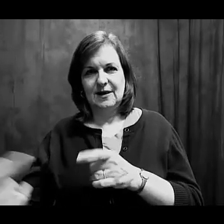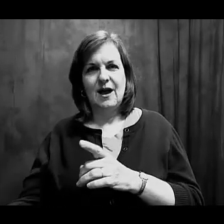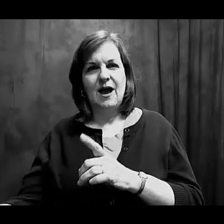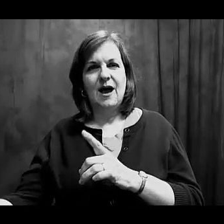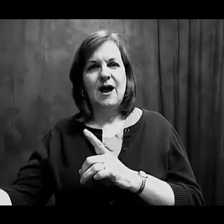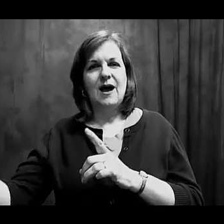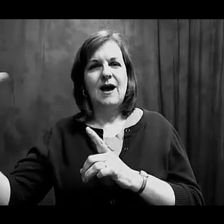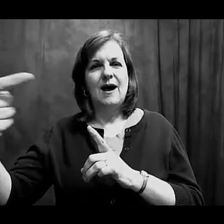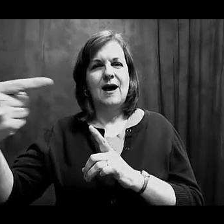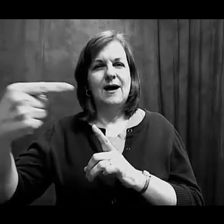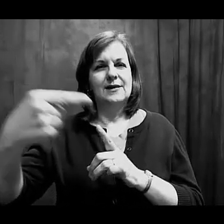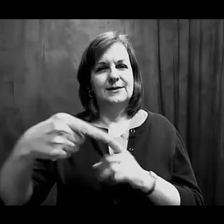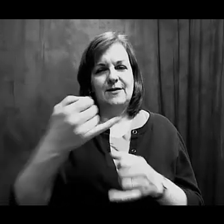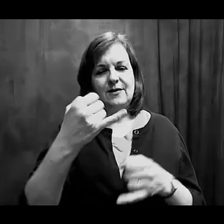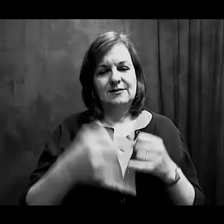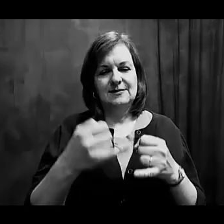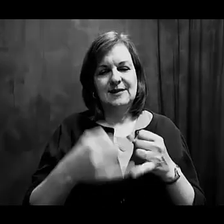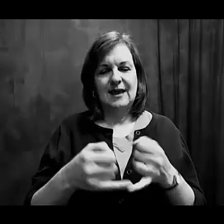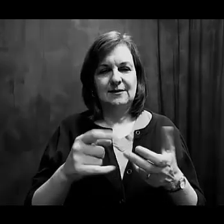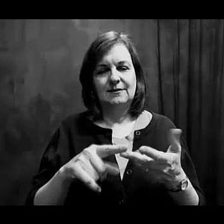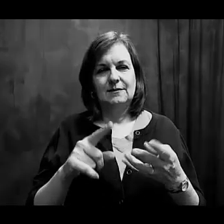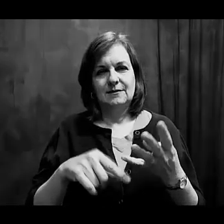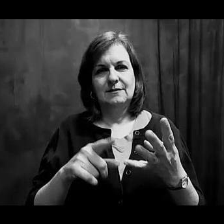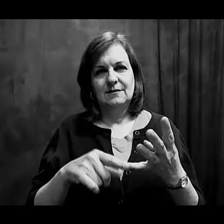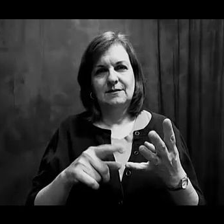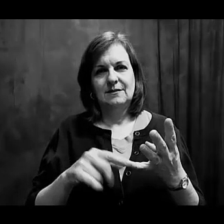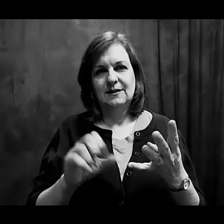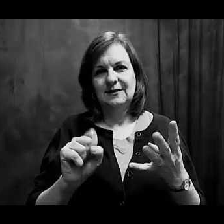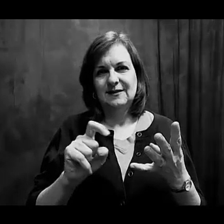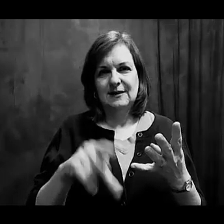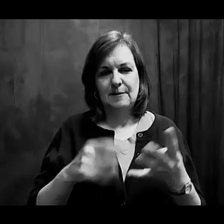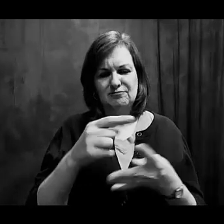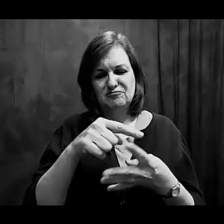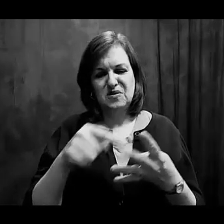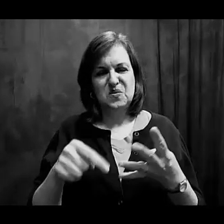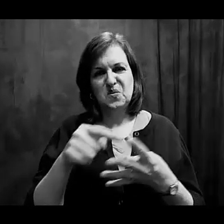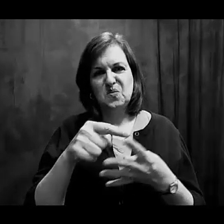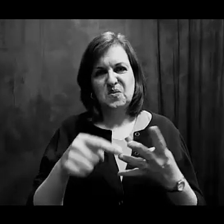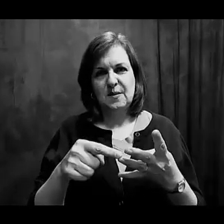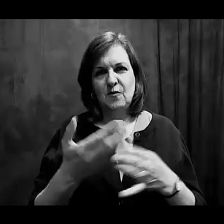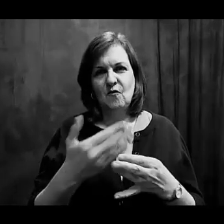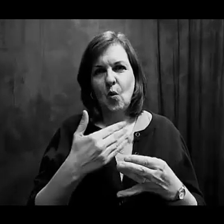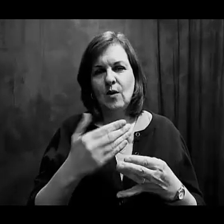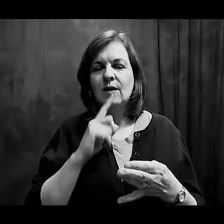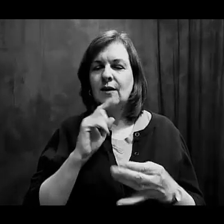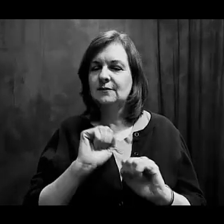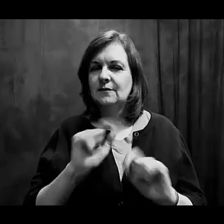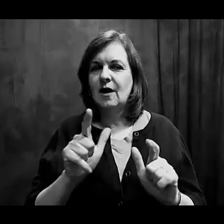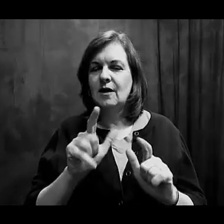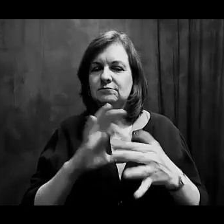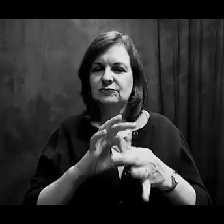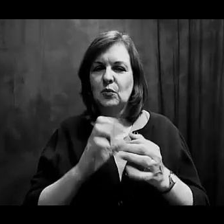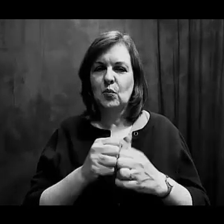stimulus until those very last step everything else is chemical and electrical